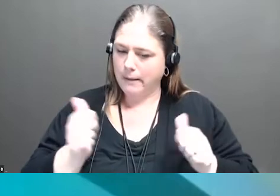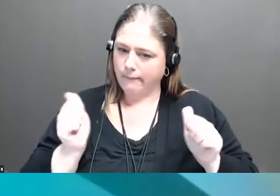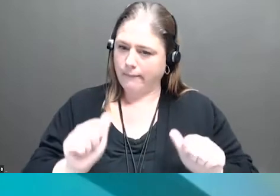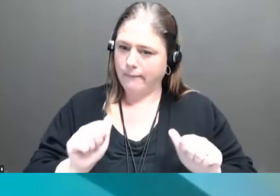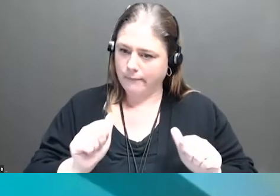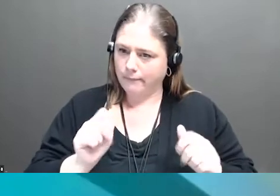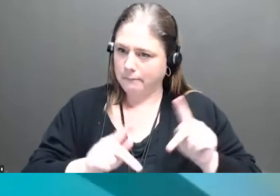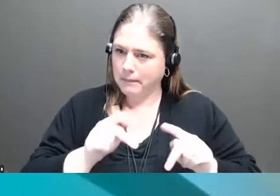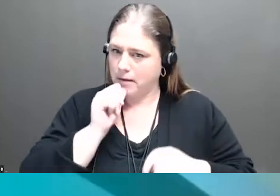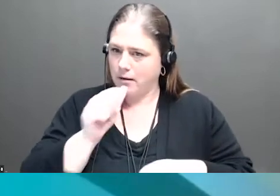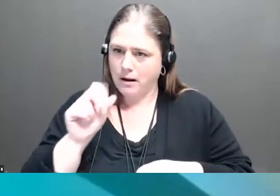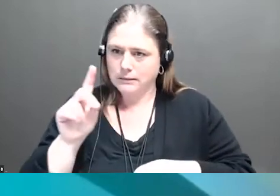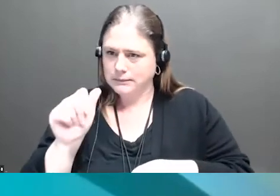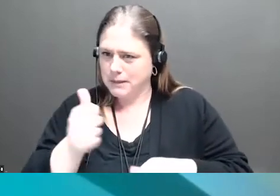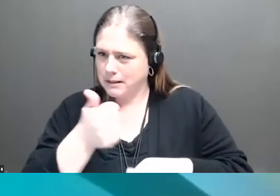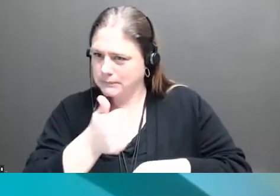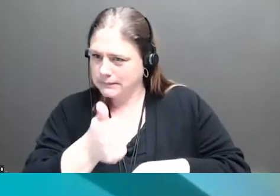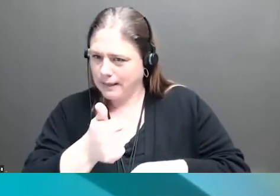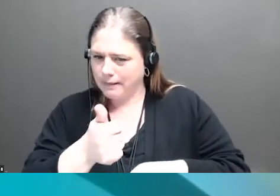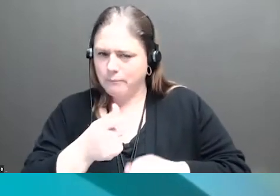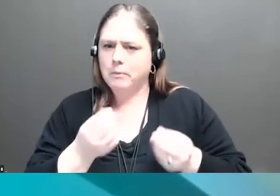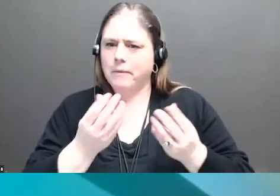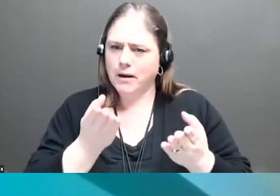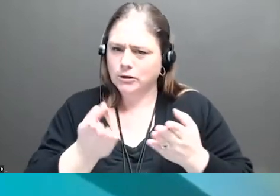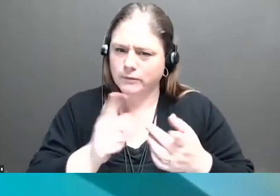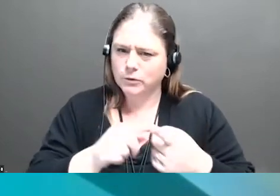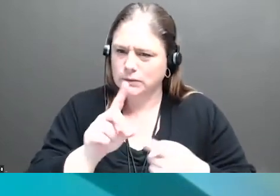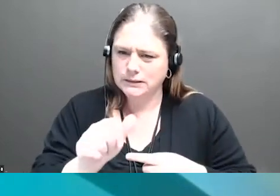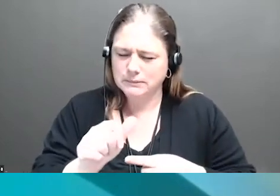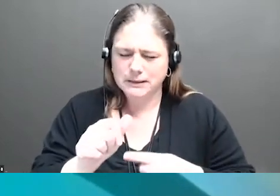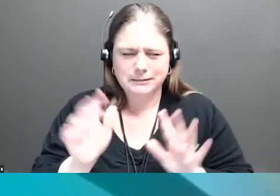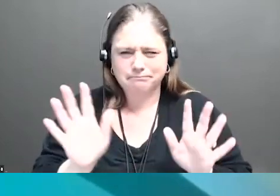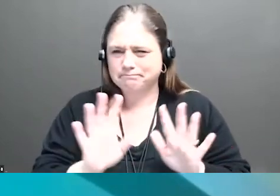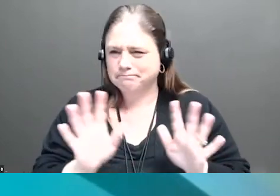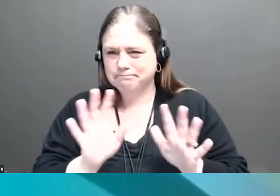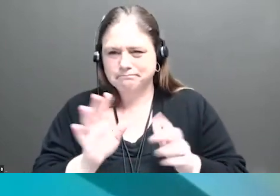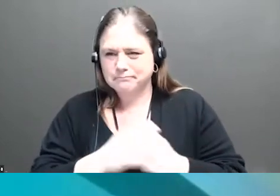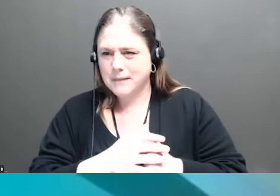serving people with disabilities. There are lots of organizations out there